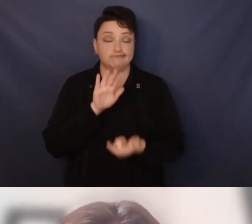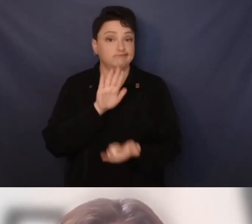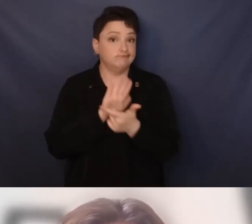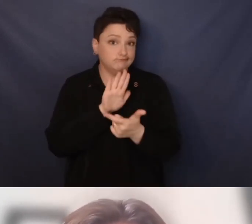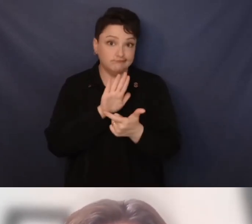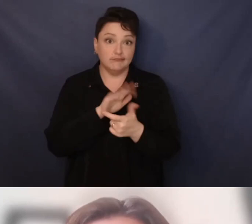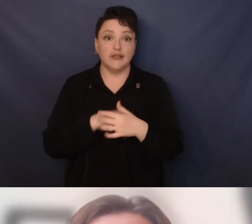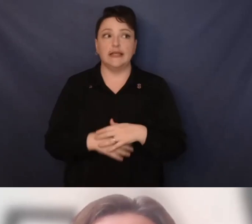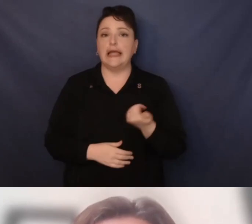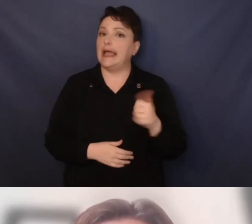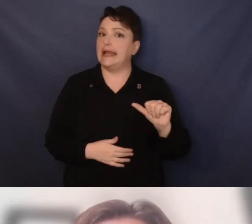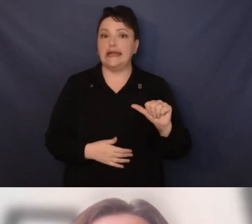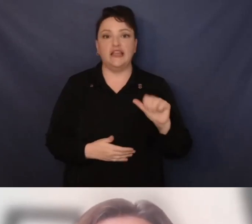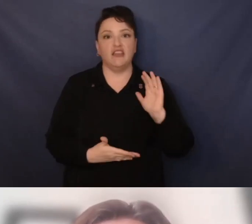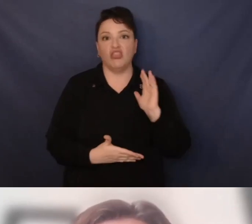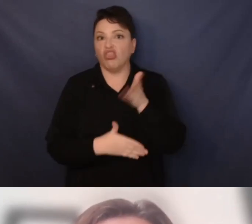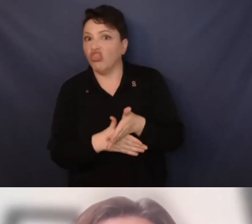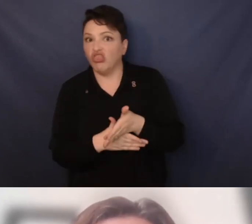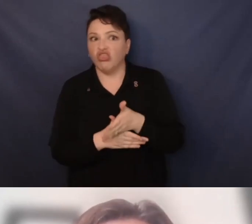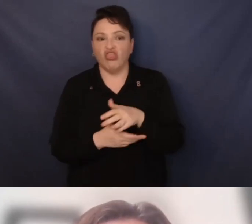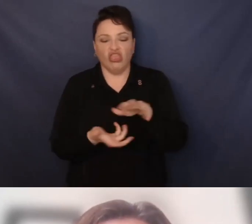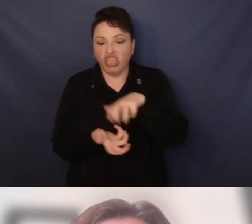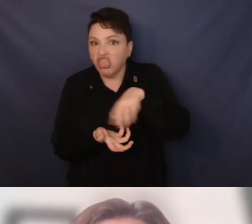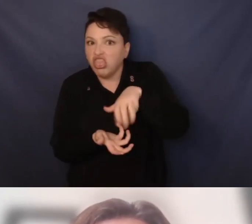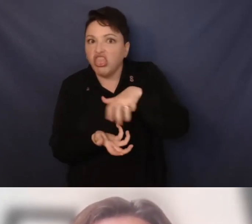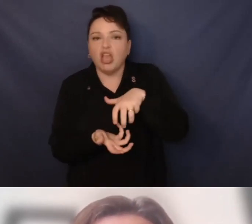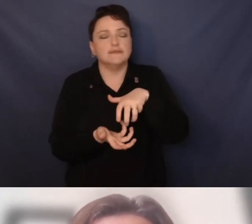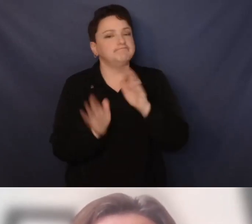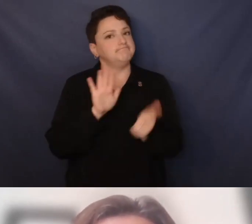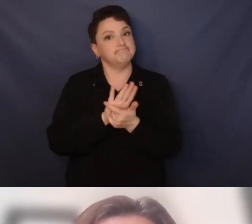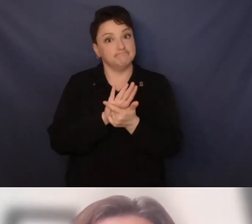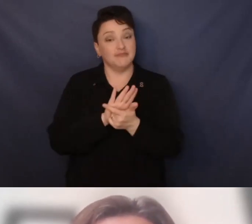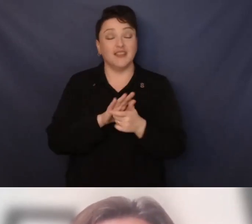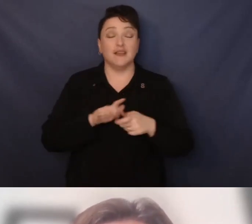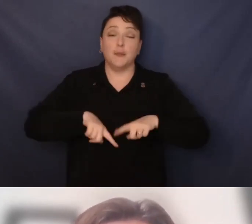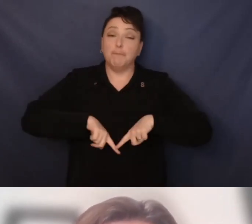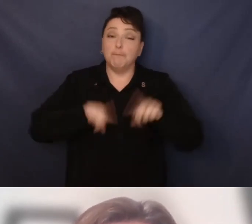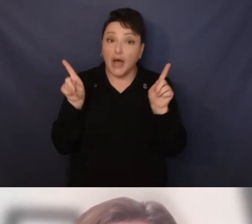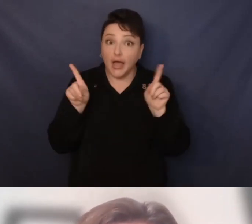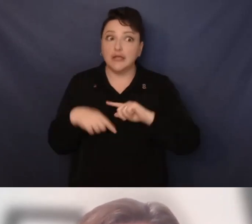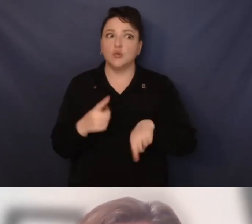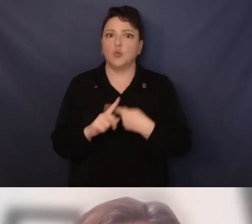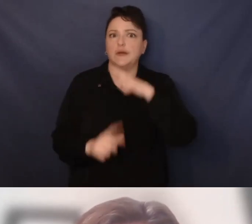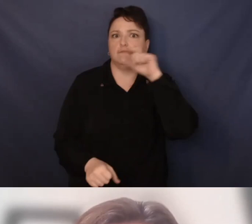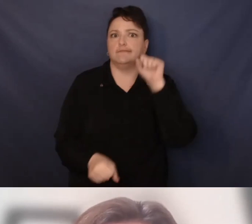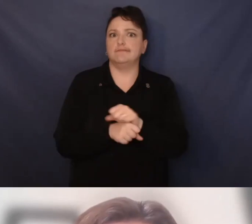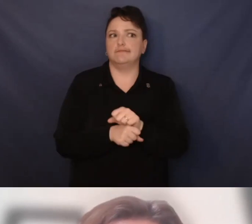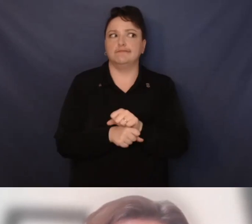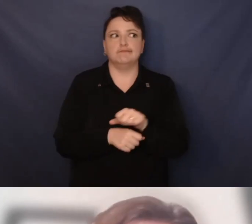prohibited. But what happens when you, in fact, encounter retaliation? That is